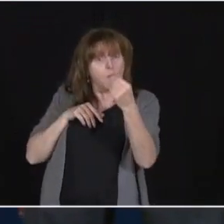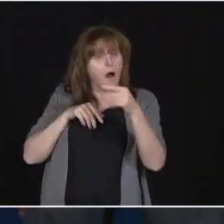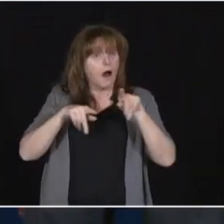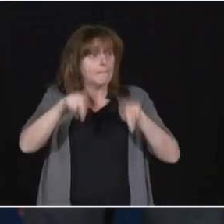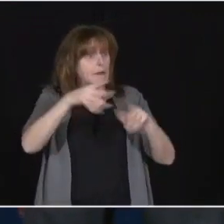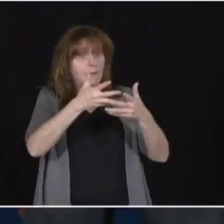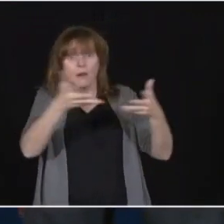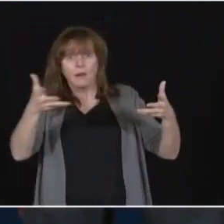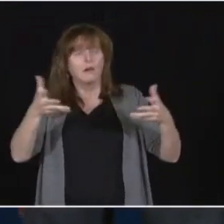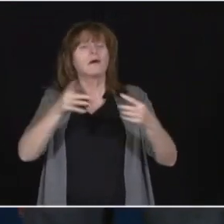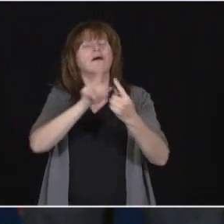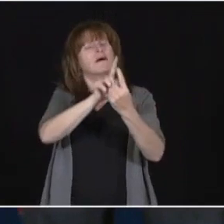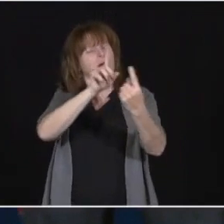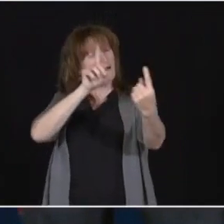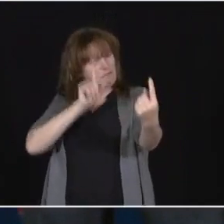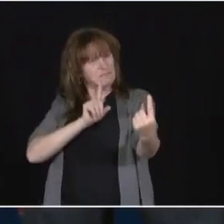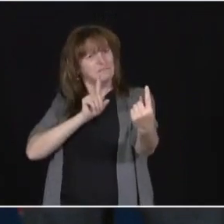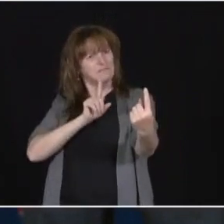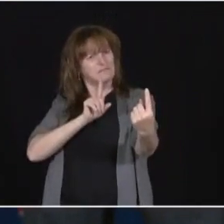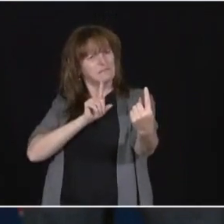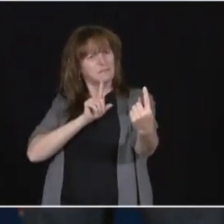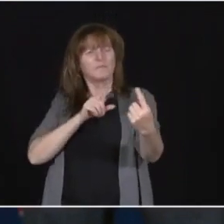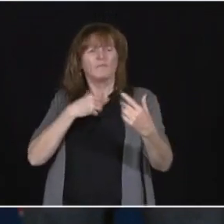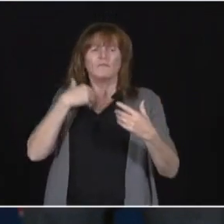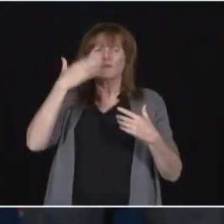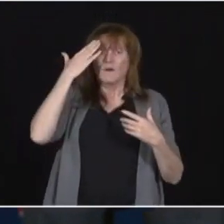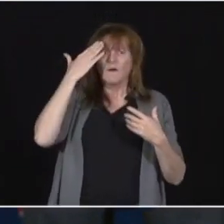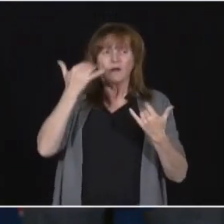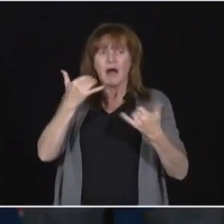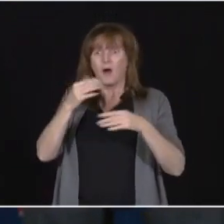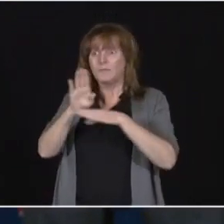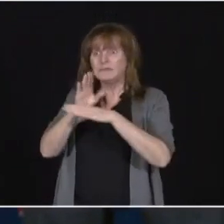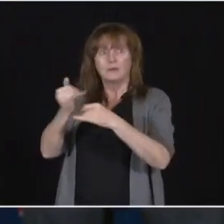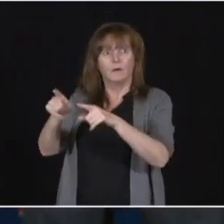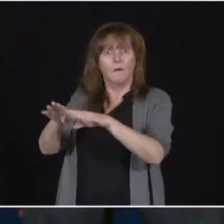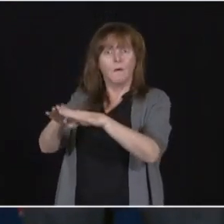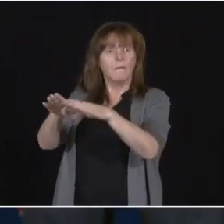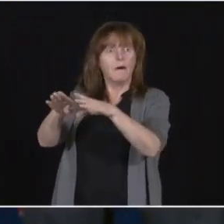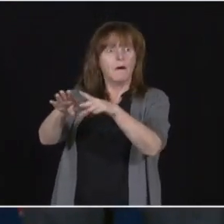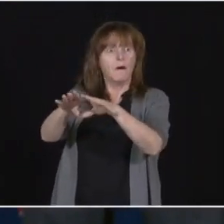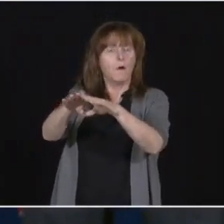be practical or possible to do so. Taking transit, shopping for groceries or going to the pharmacy